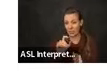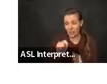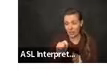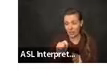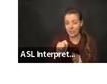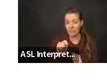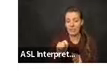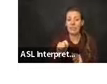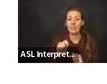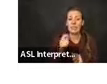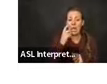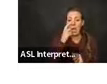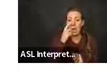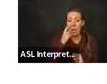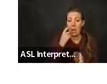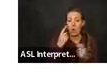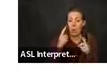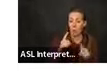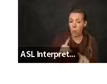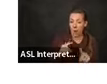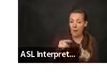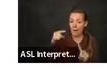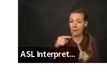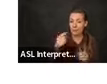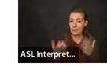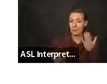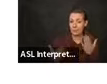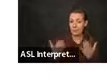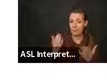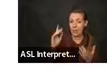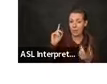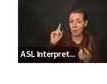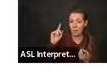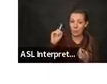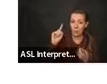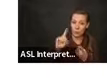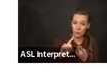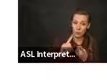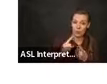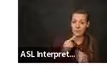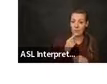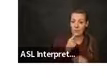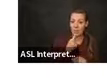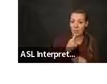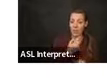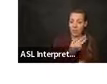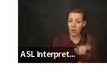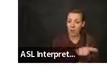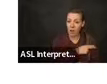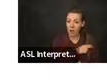that while this variant may be less severe, hospital capacity could still be